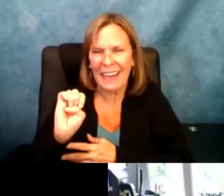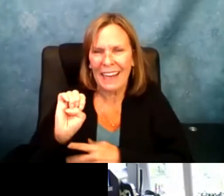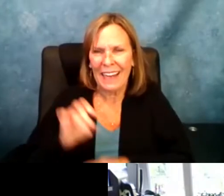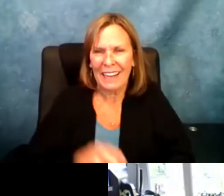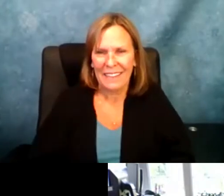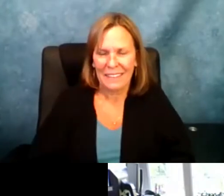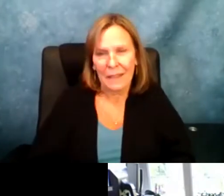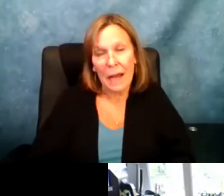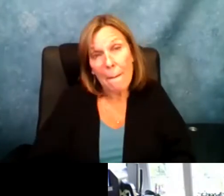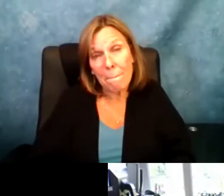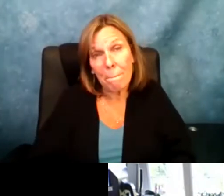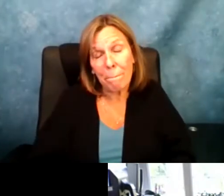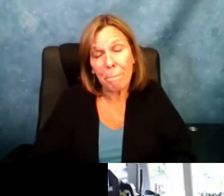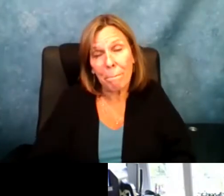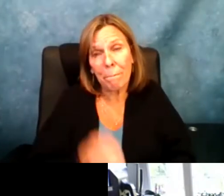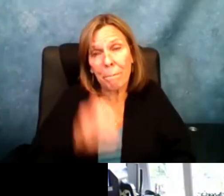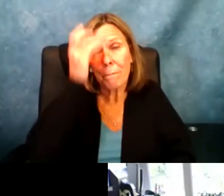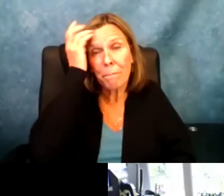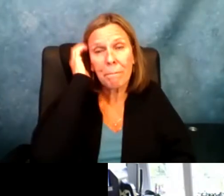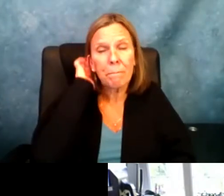middle and high school in